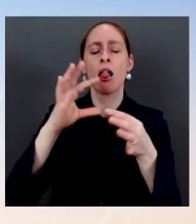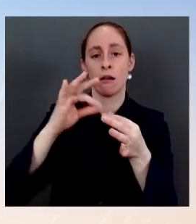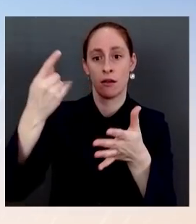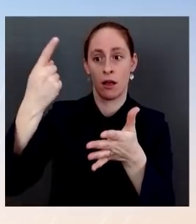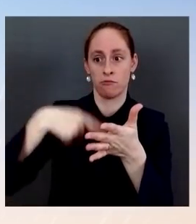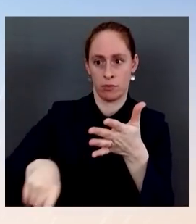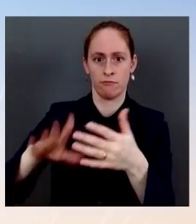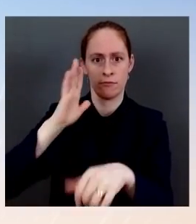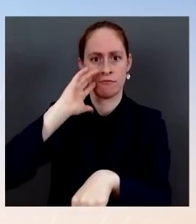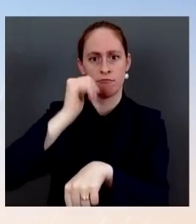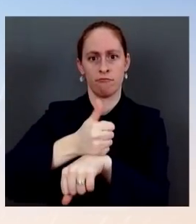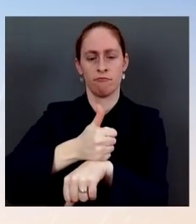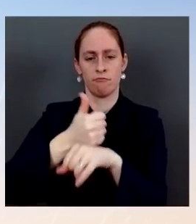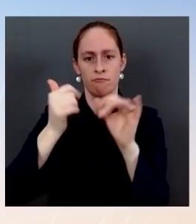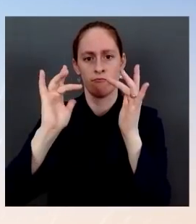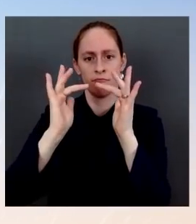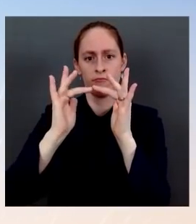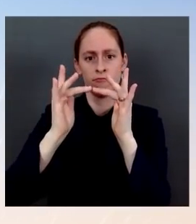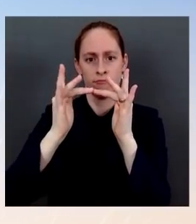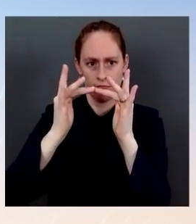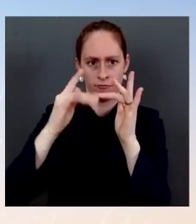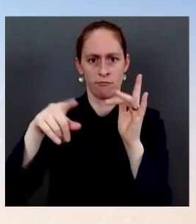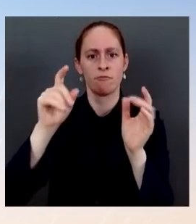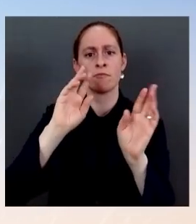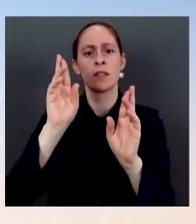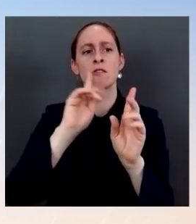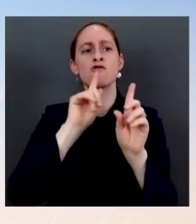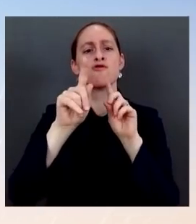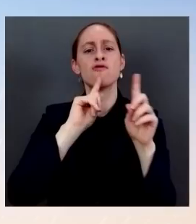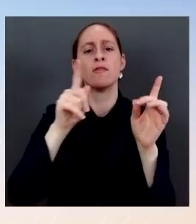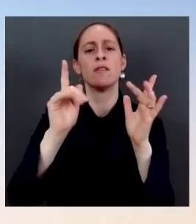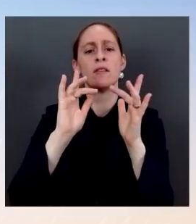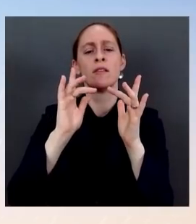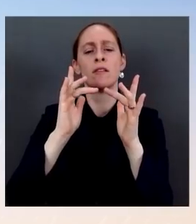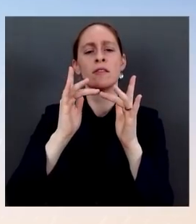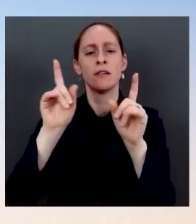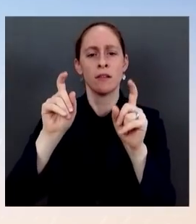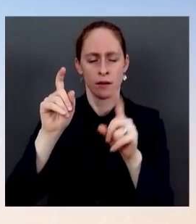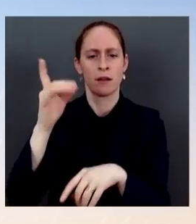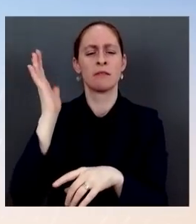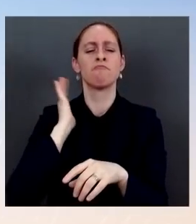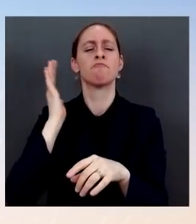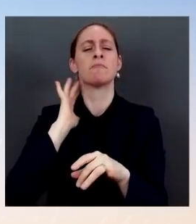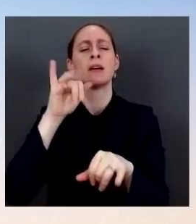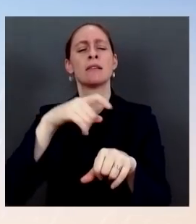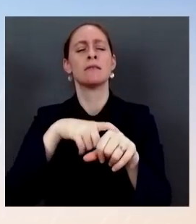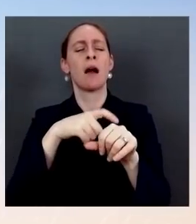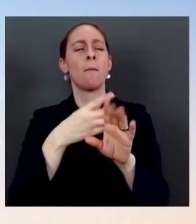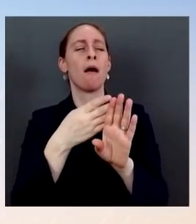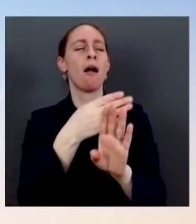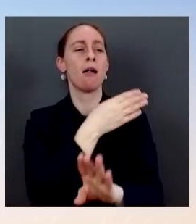The Press: Yeah. Is anybody that was involved in the creation of HealthCare.gov going to be involved